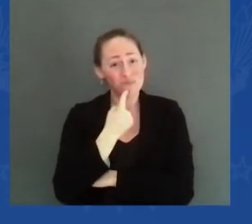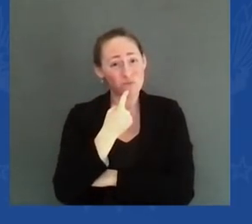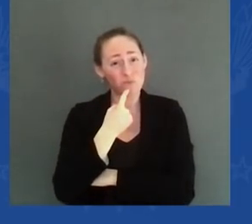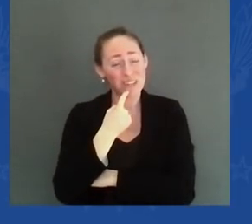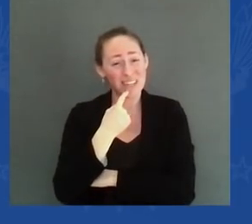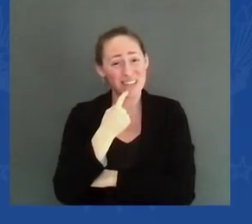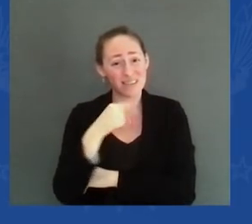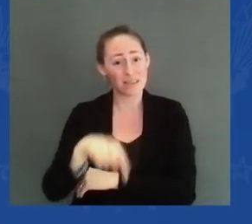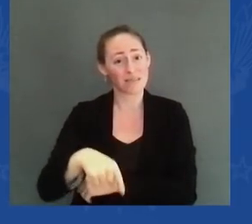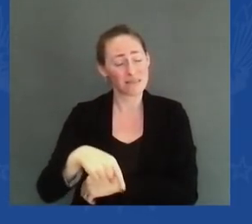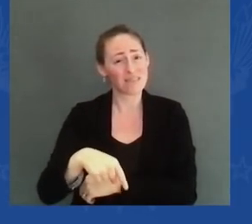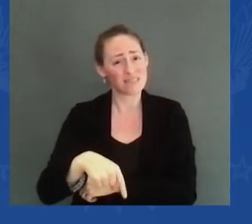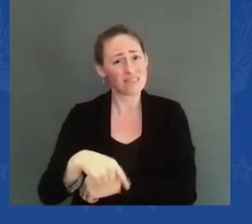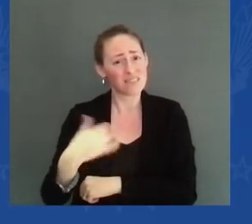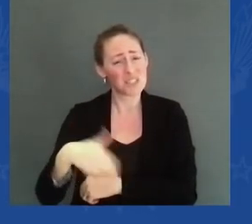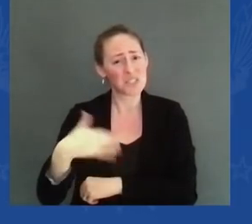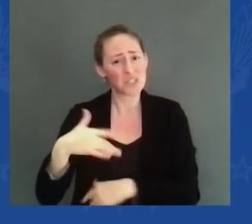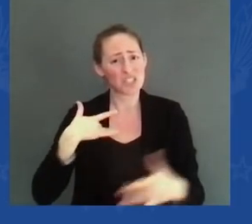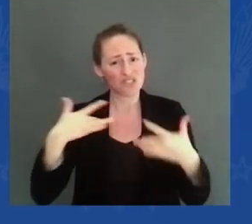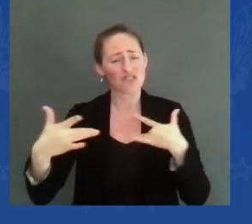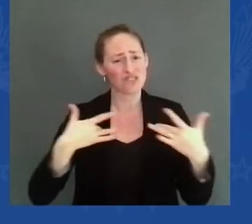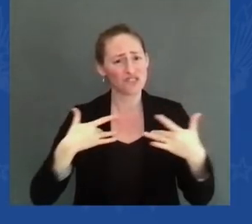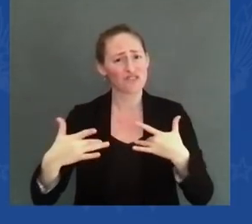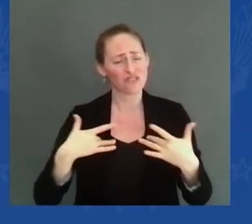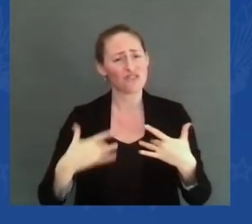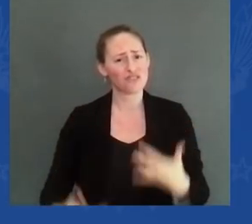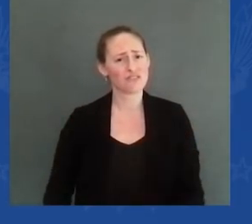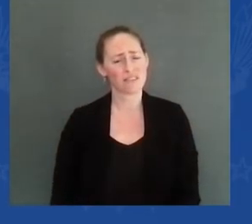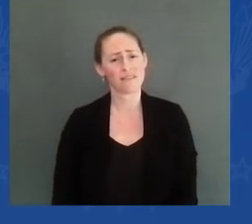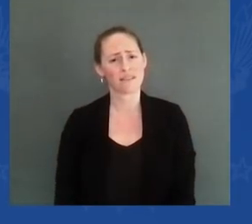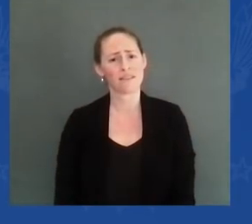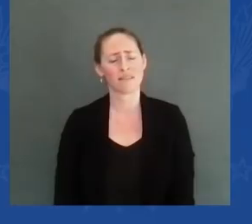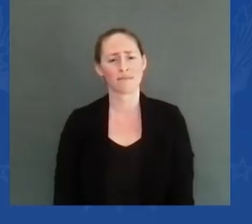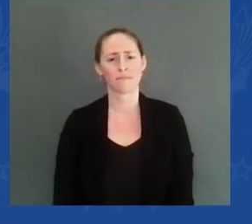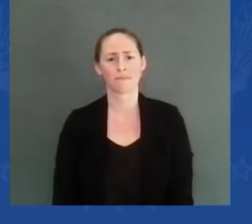Mr. President you're big and bold build back better plan.